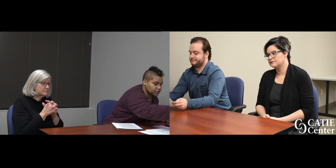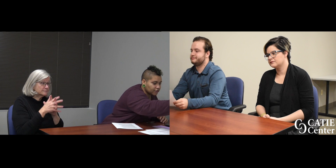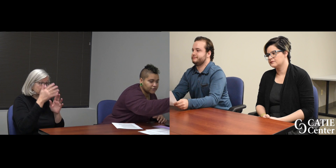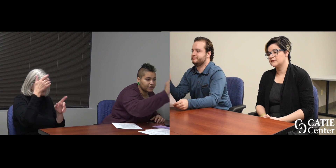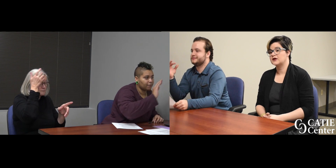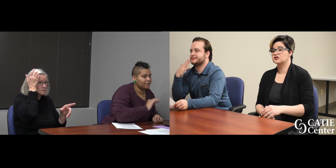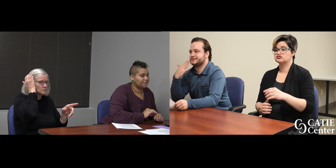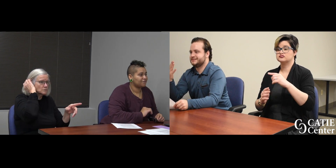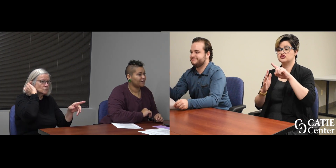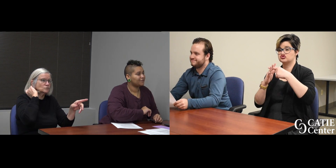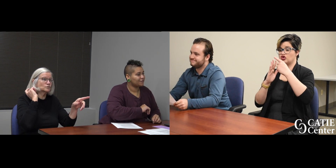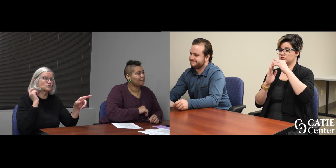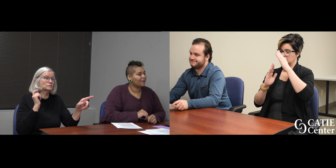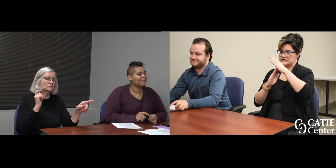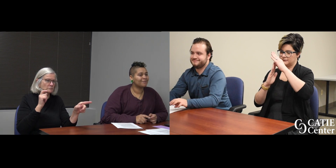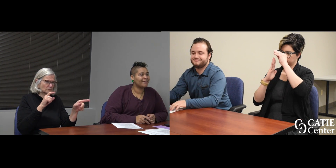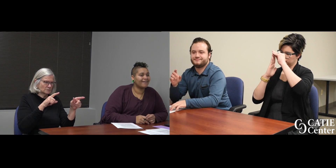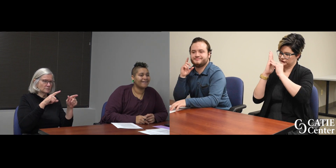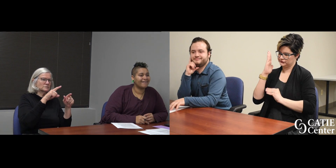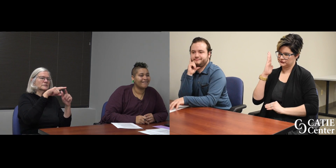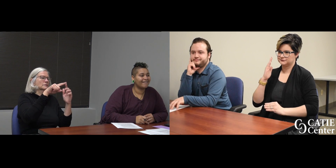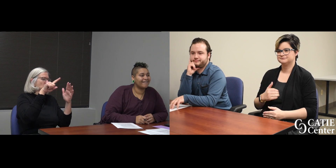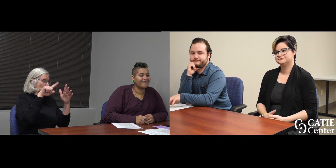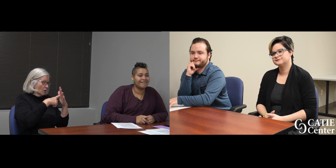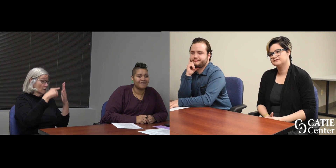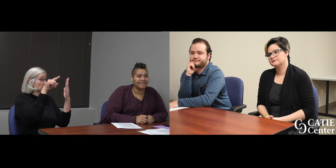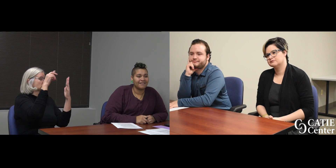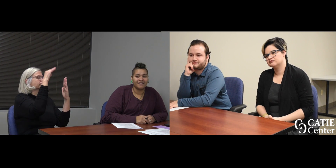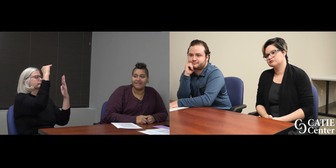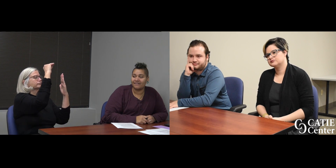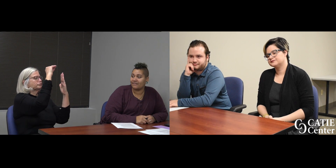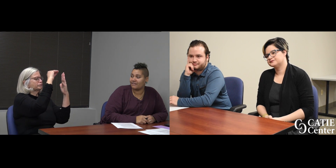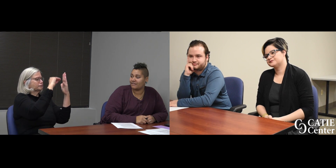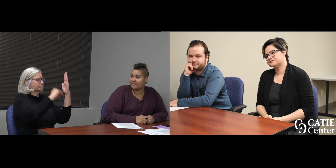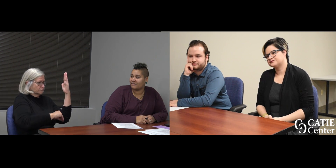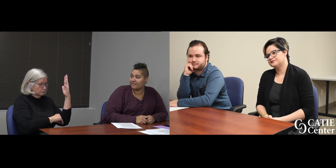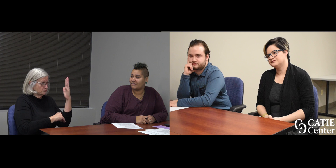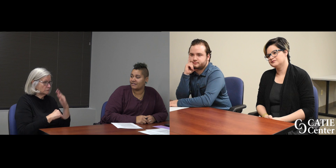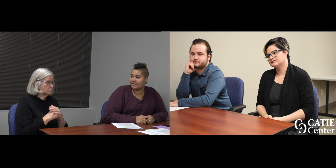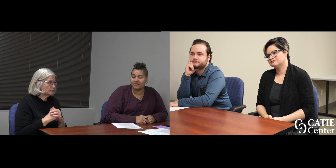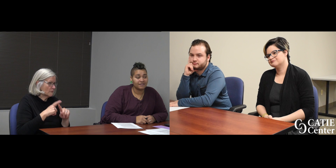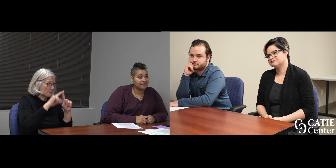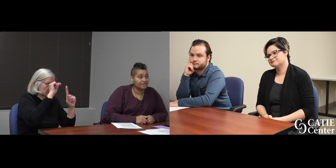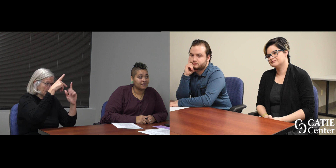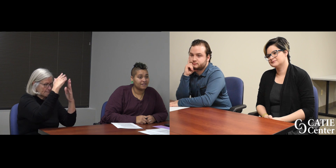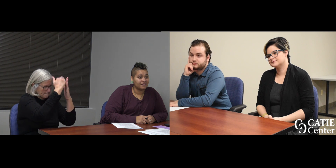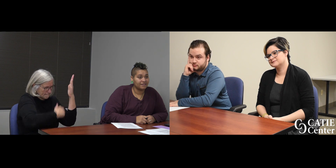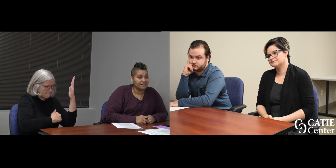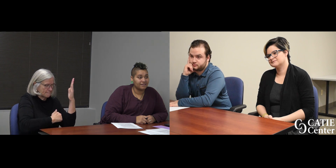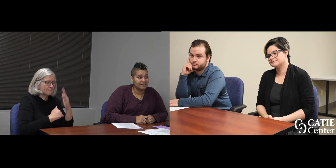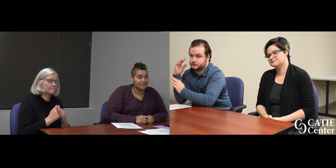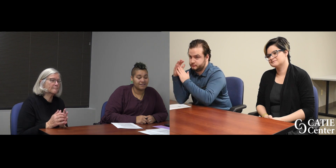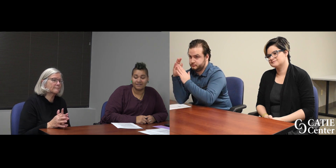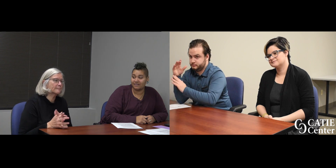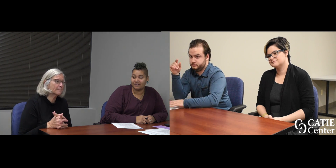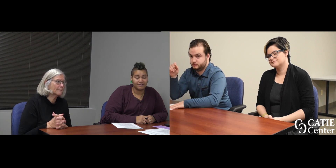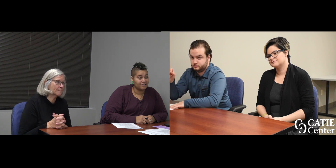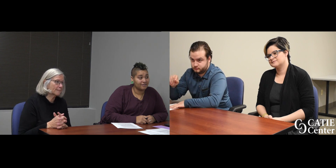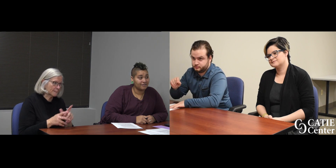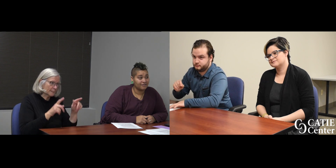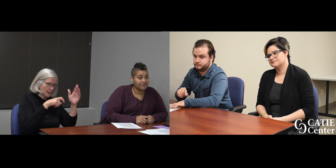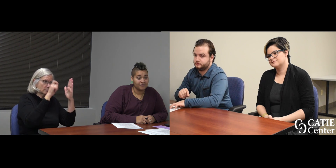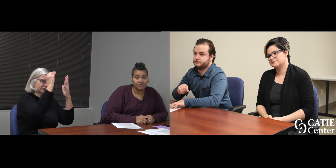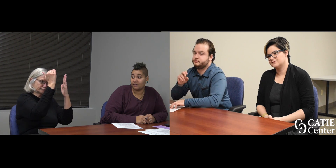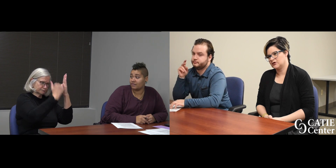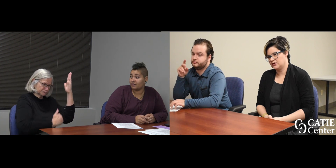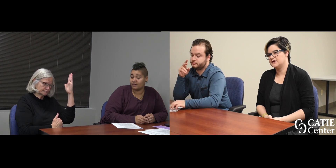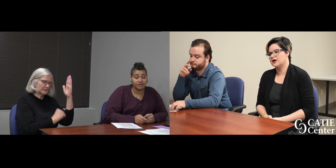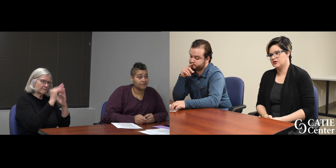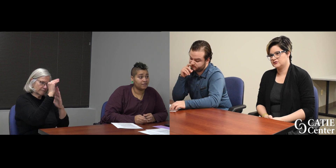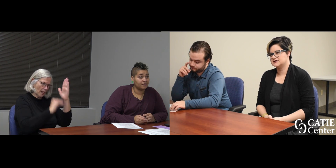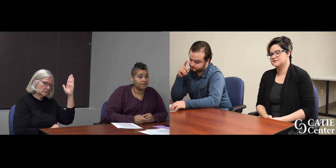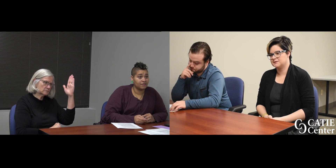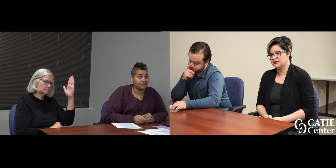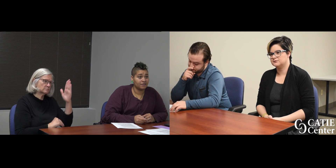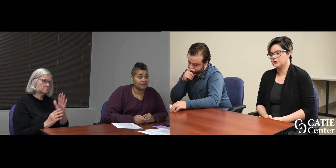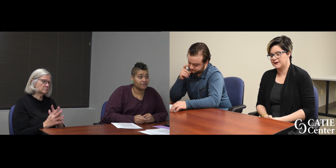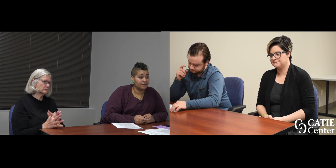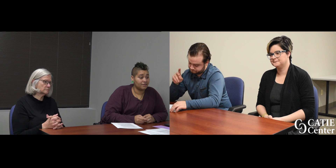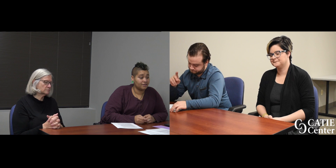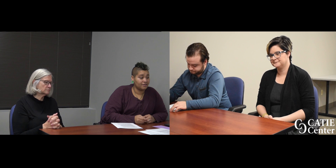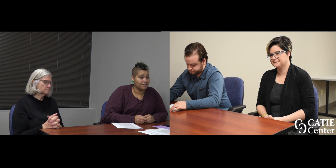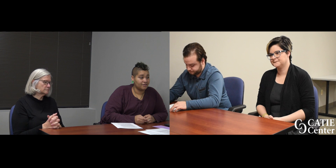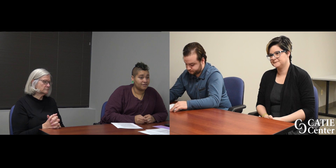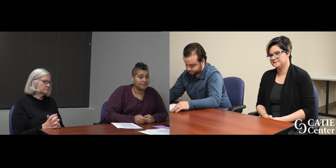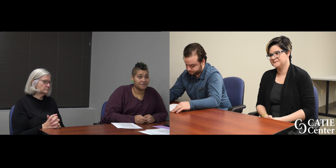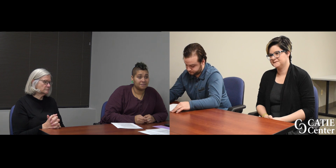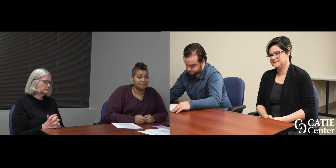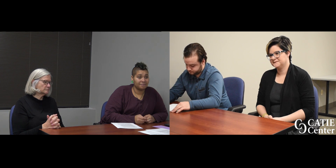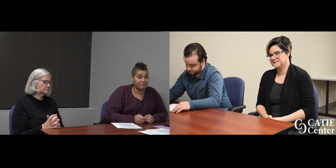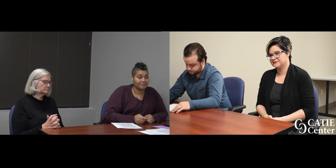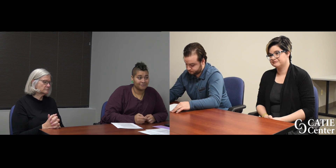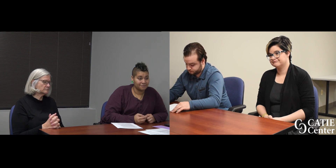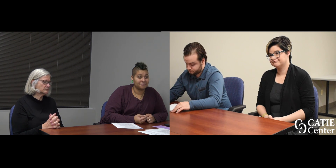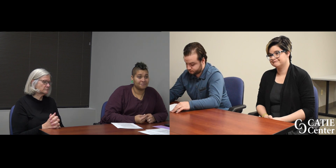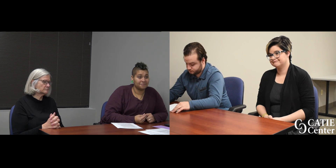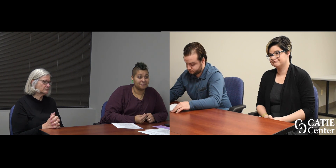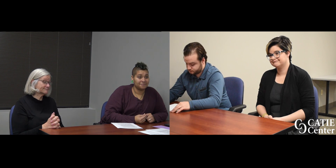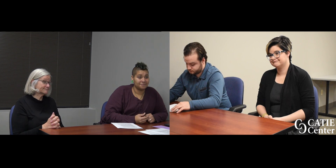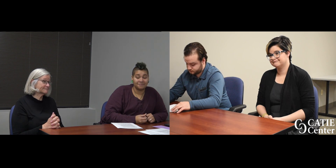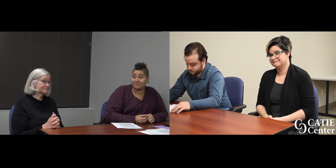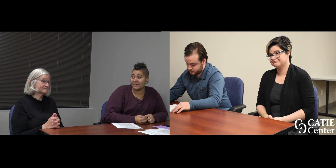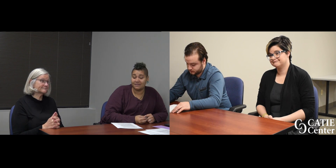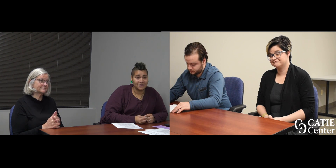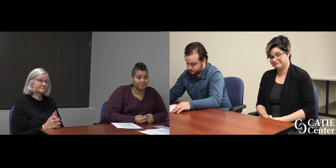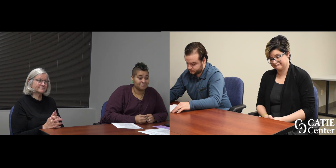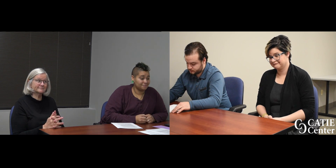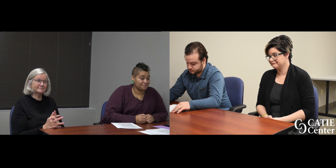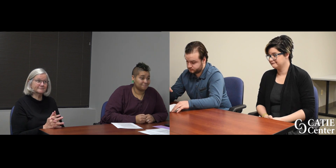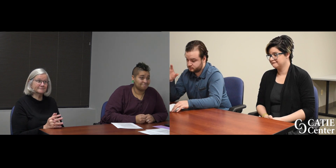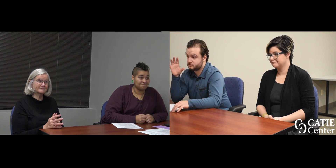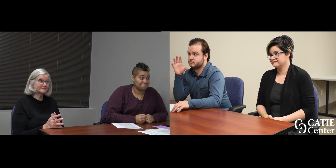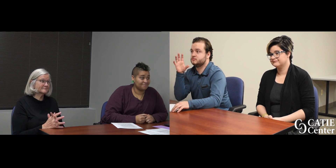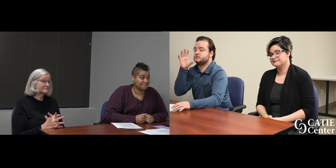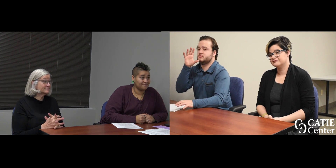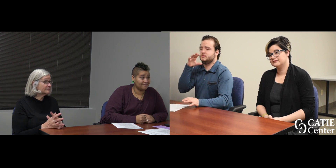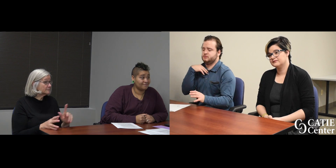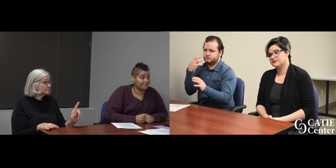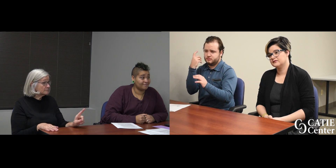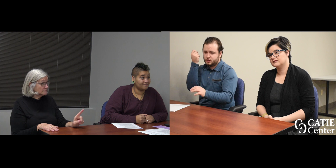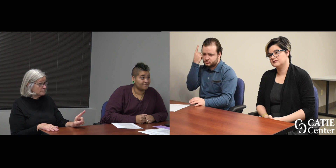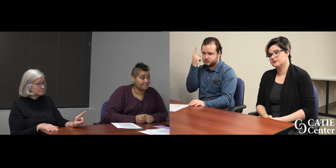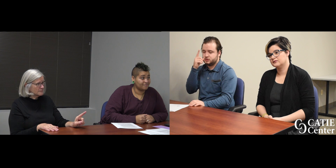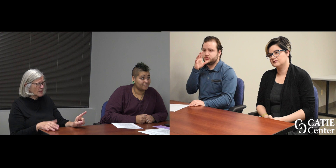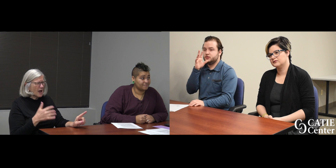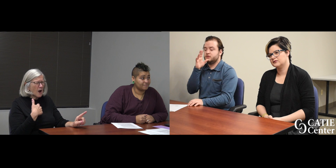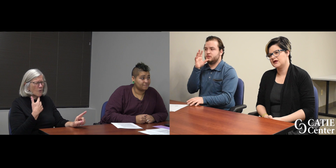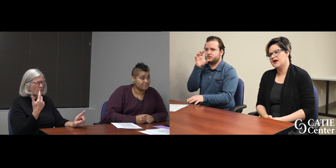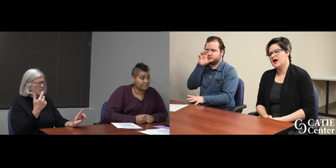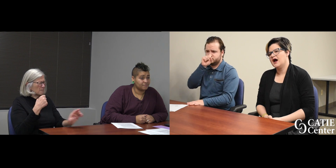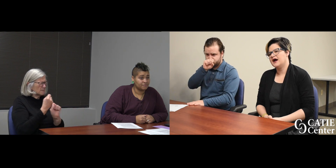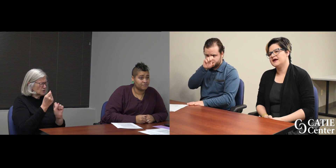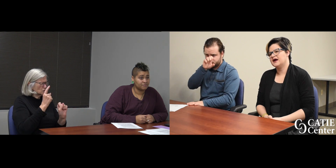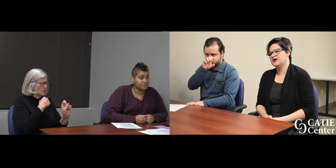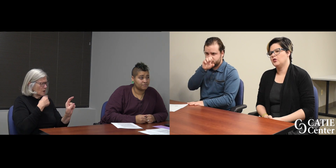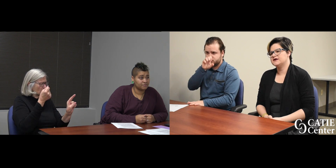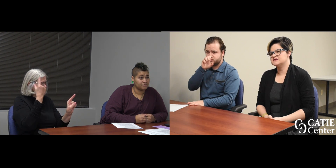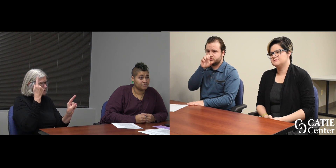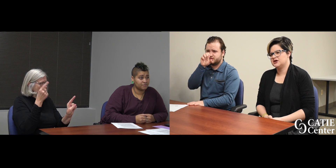Just start at the top and then fill it out to the bottom, yeah.